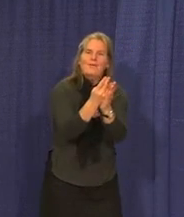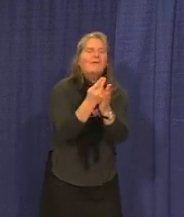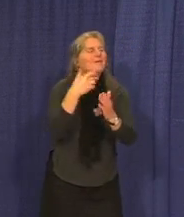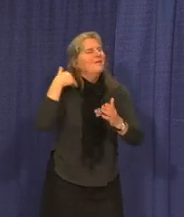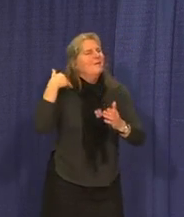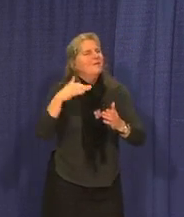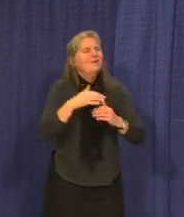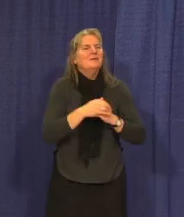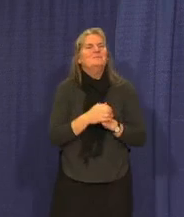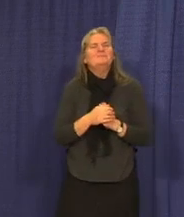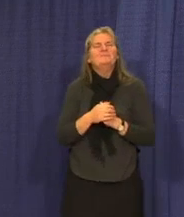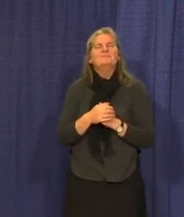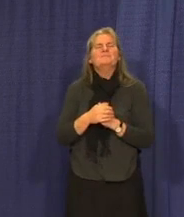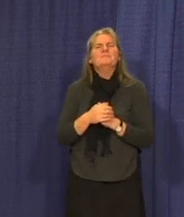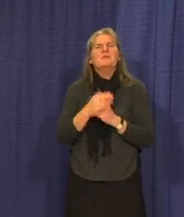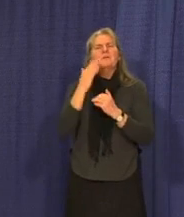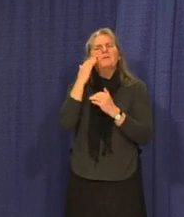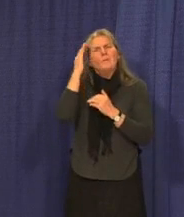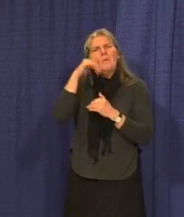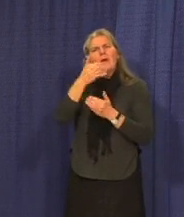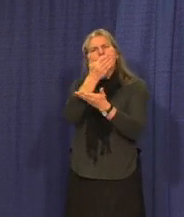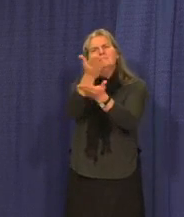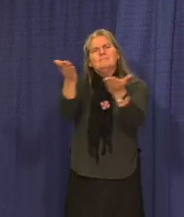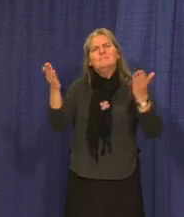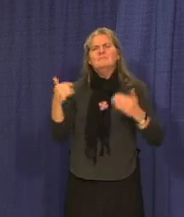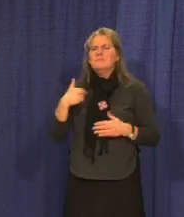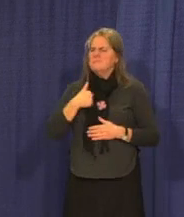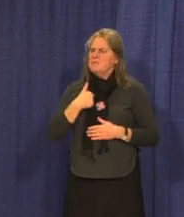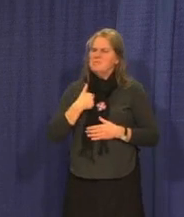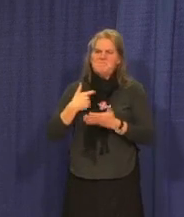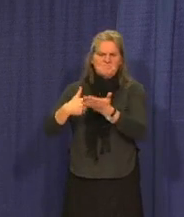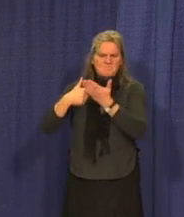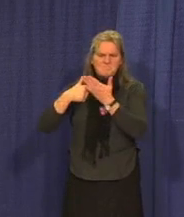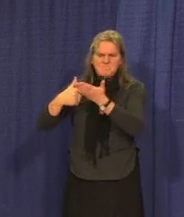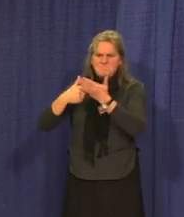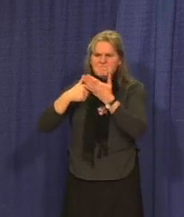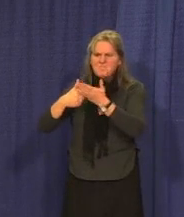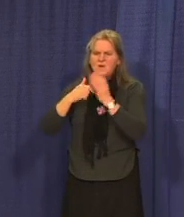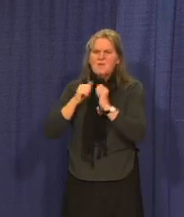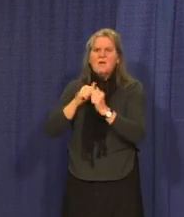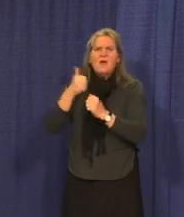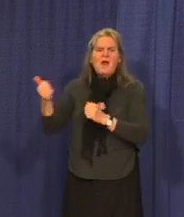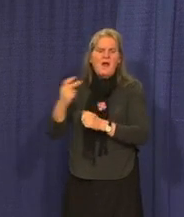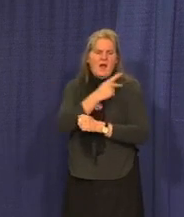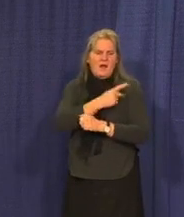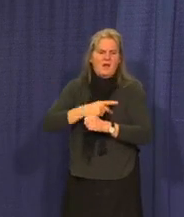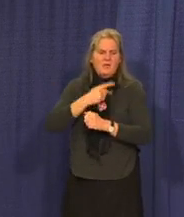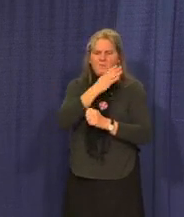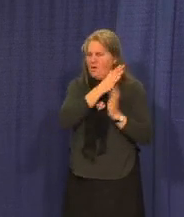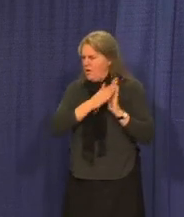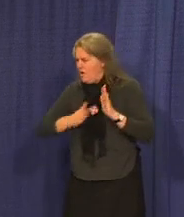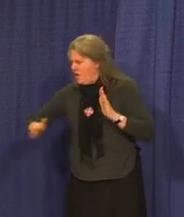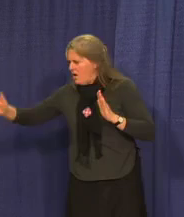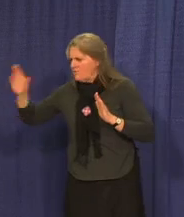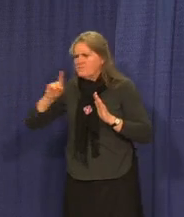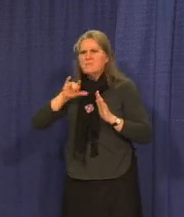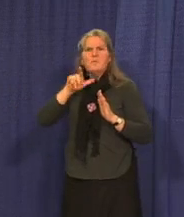vaccine. We want to assure Yukoners also that I am and regular conversations with my provincial